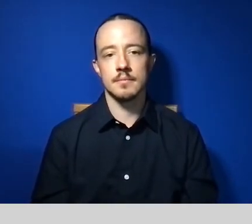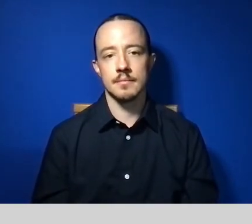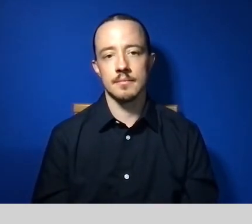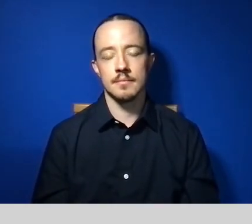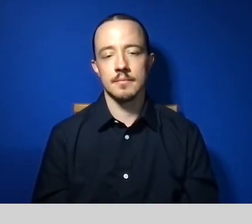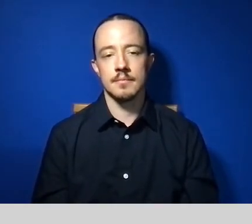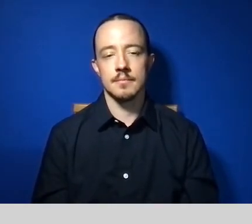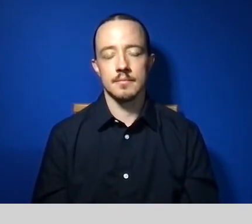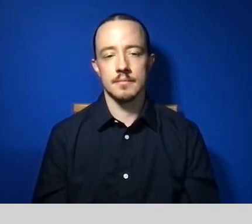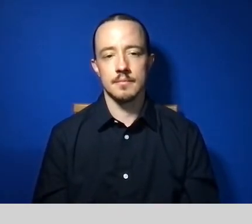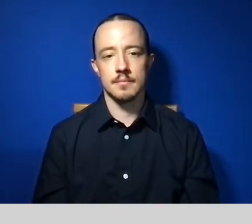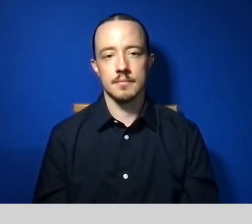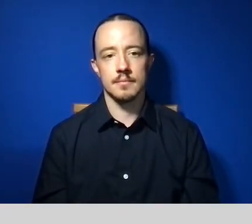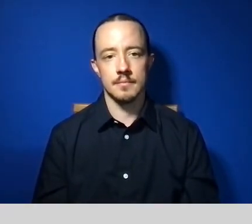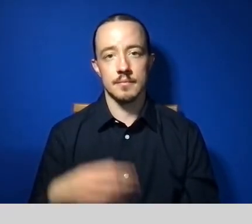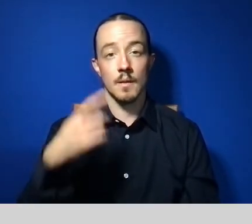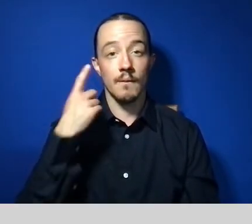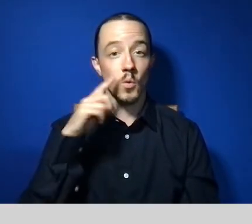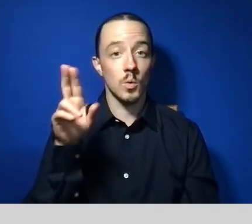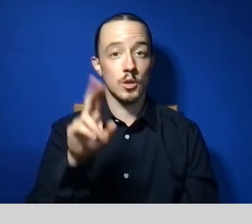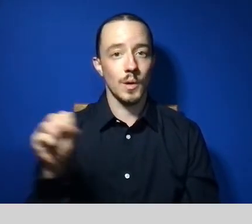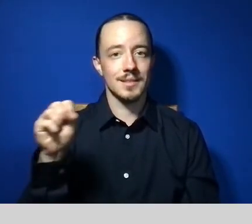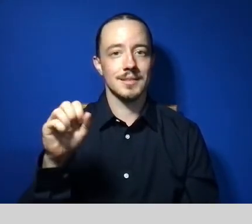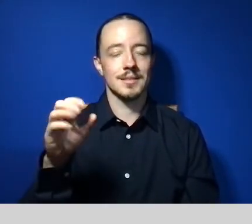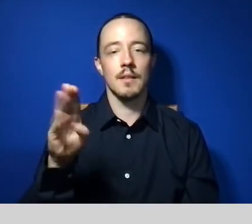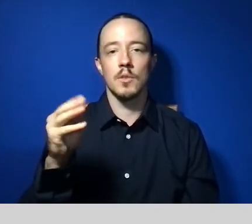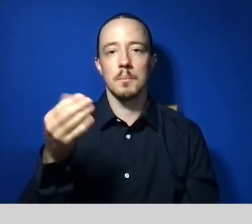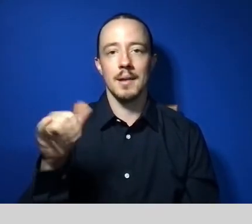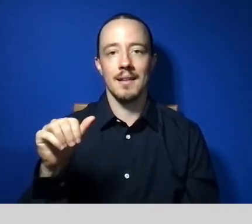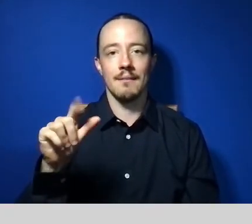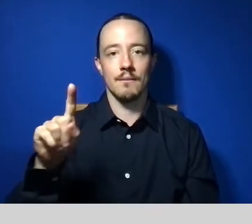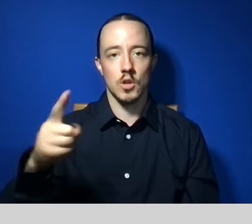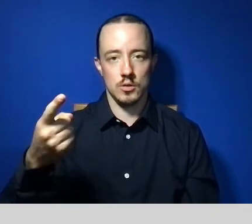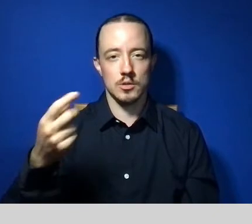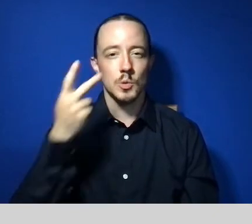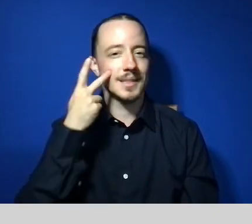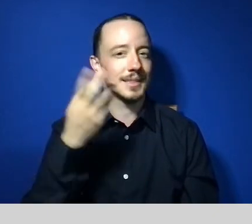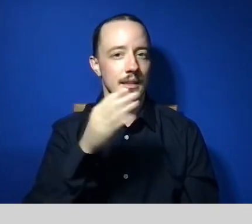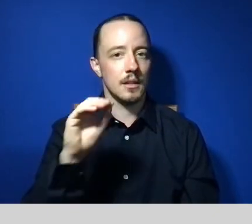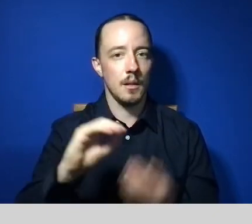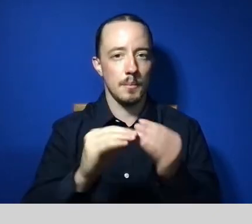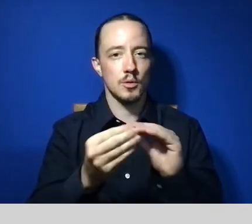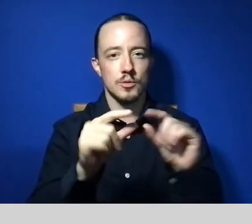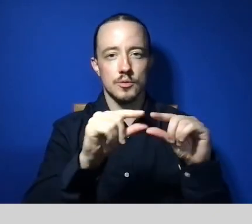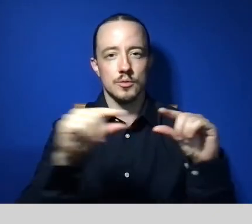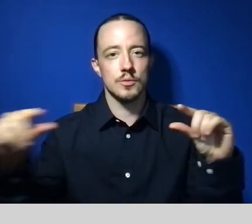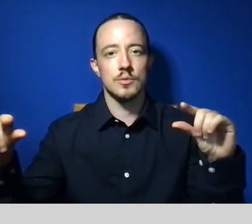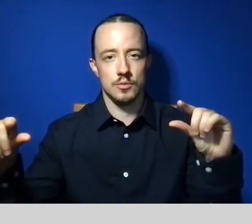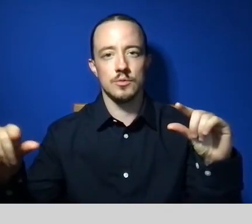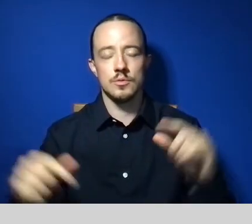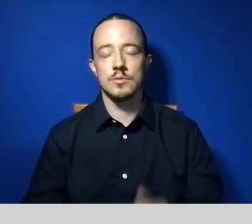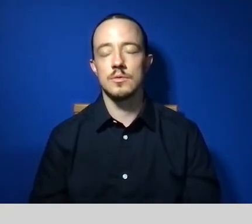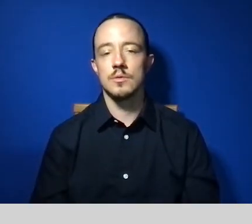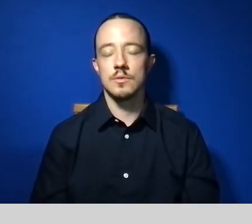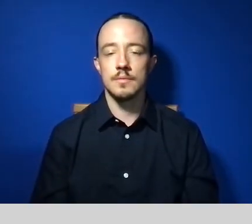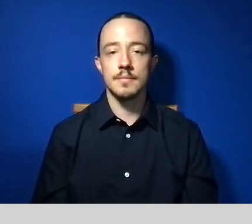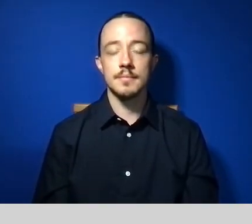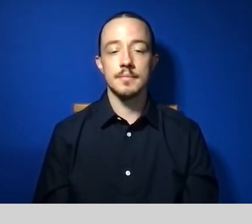For the United States for May 1st, These are the numbers. Okay. And so,